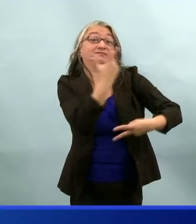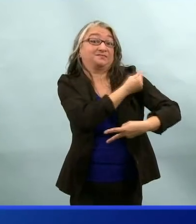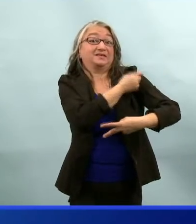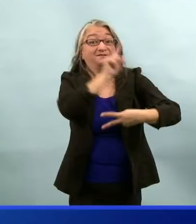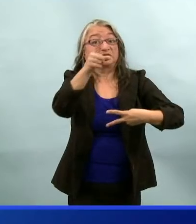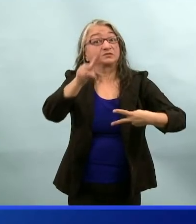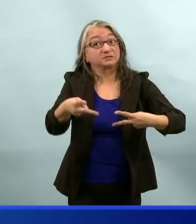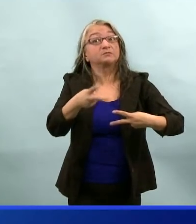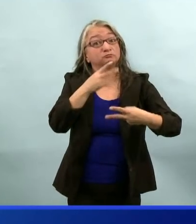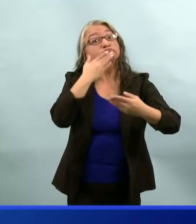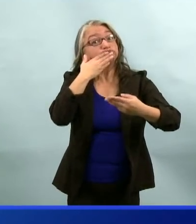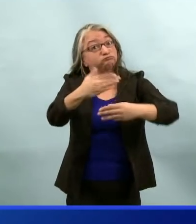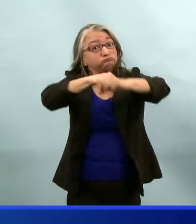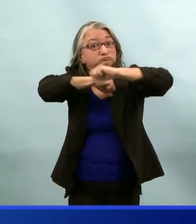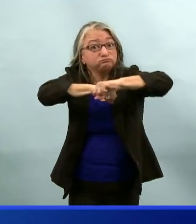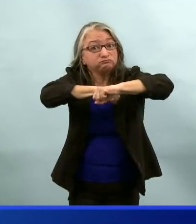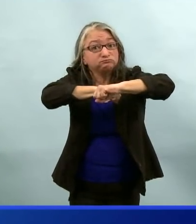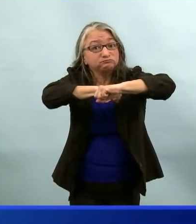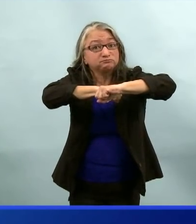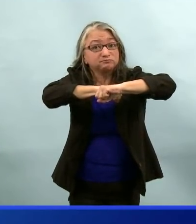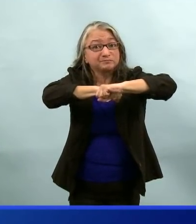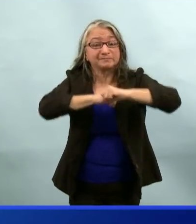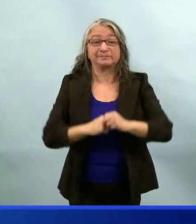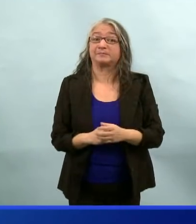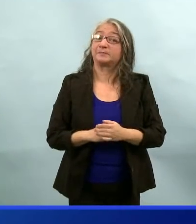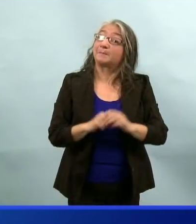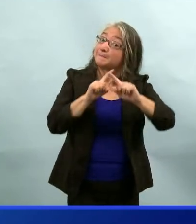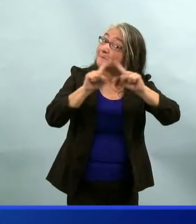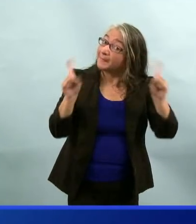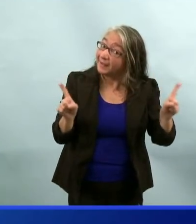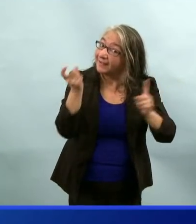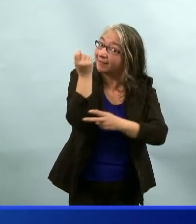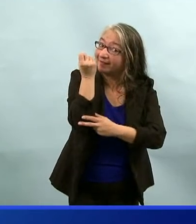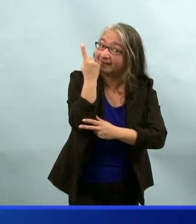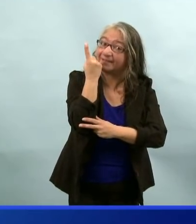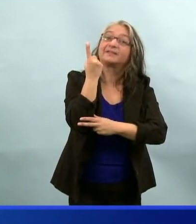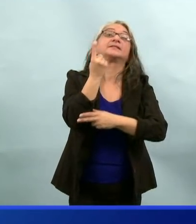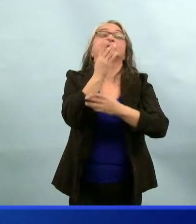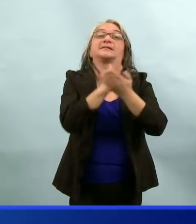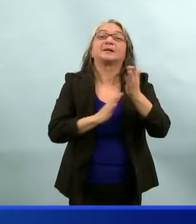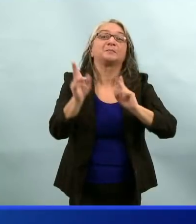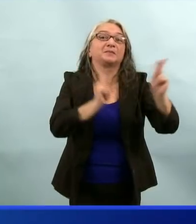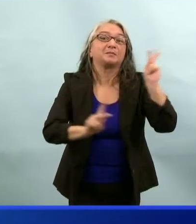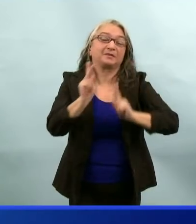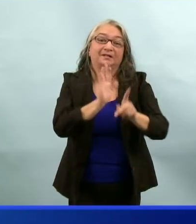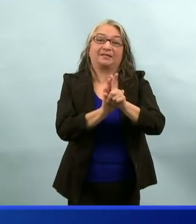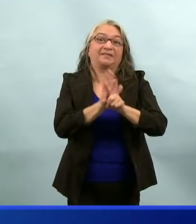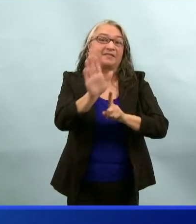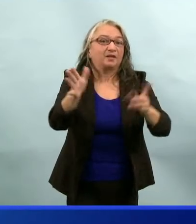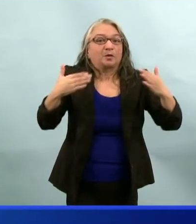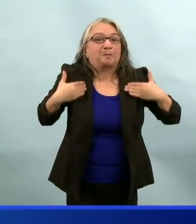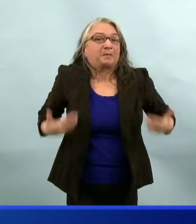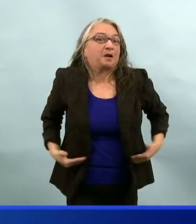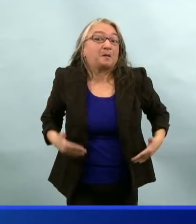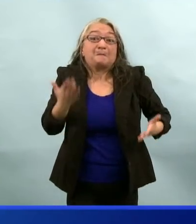single person who is fully vaccinated shares the same level of protection over time it's natural